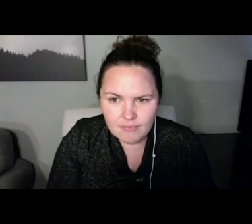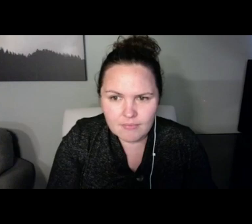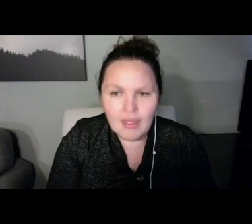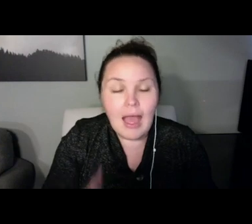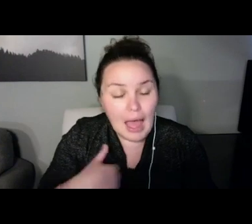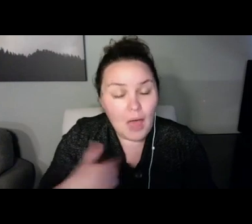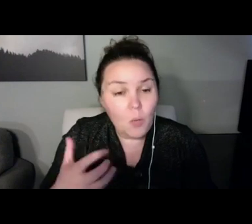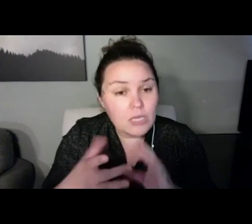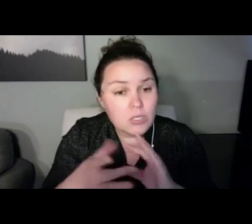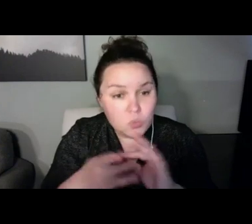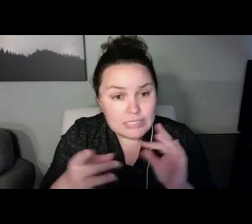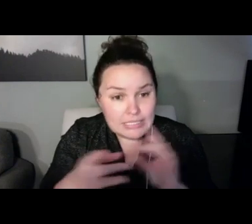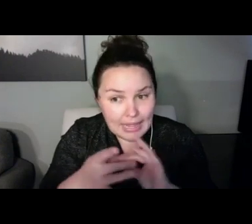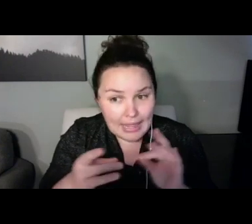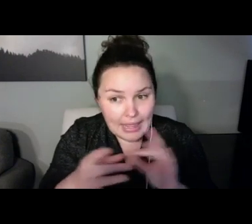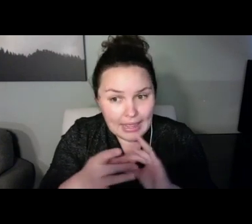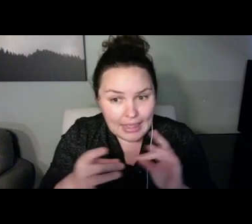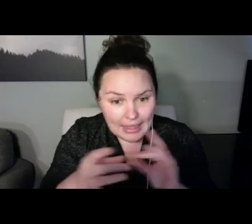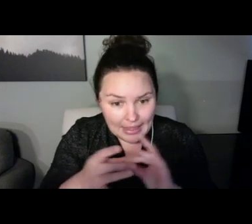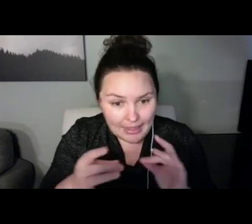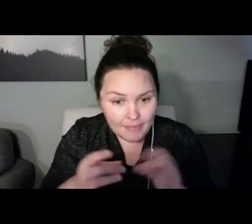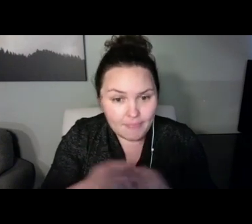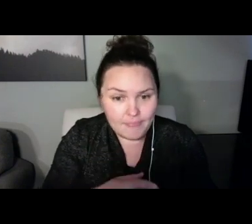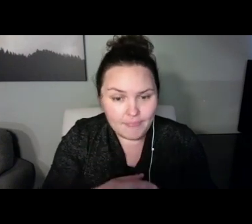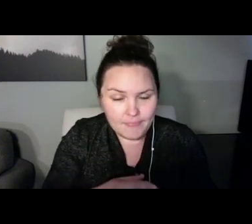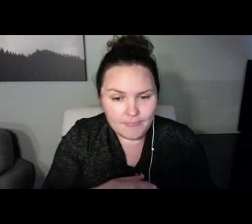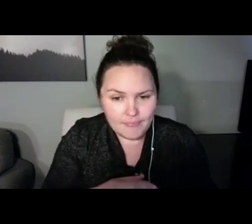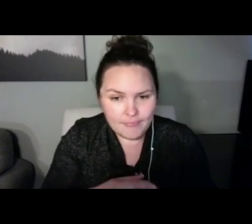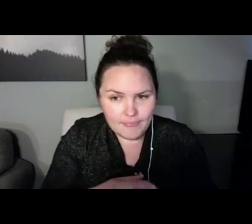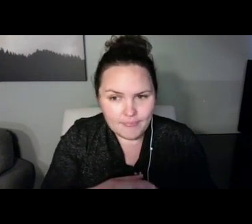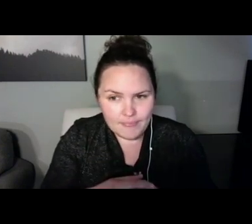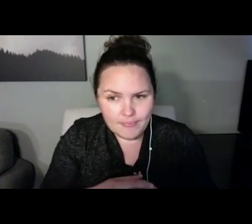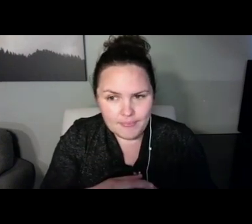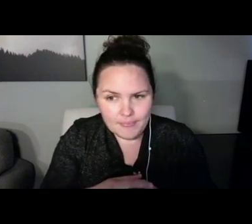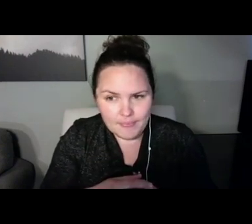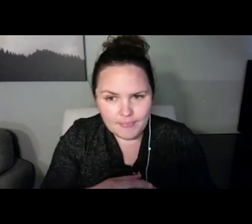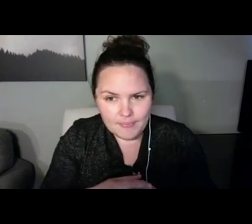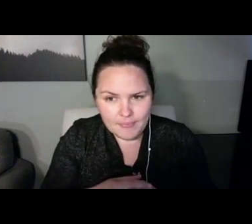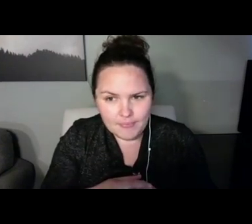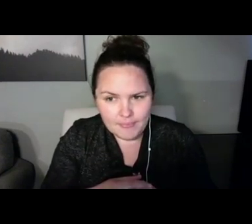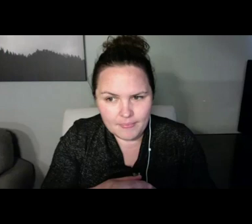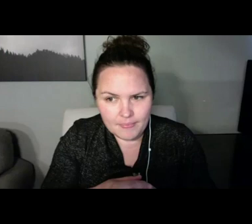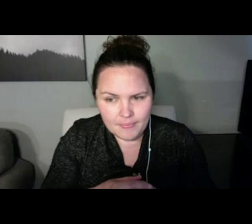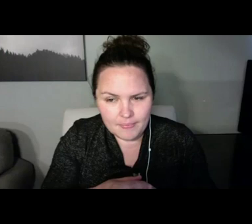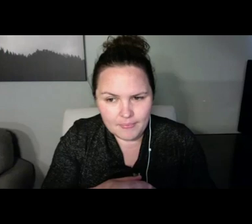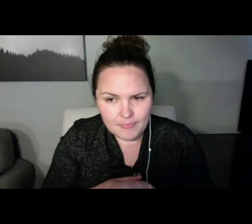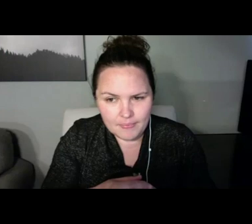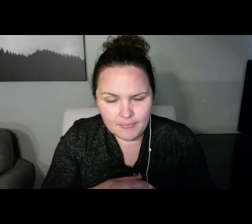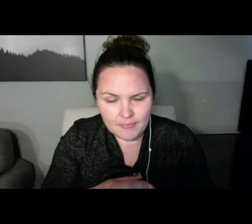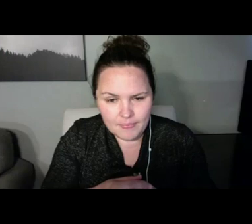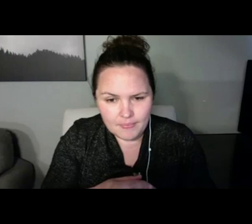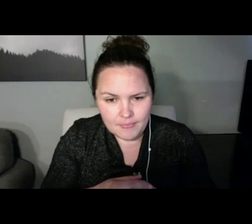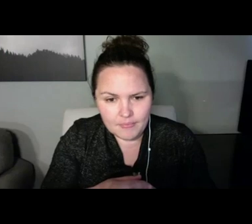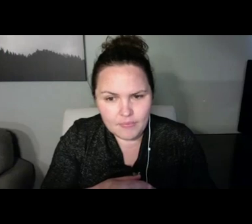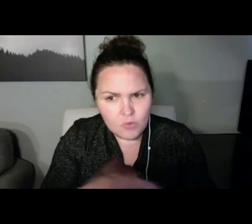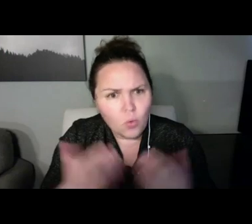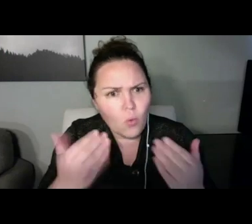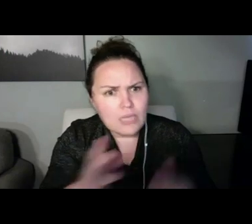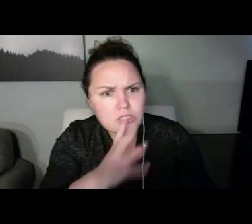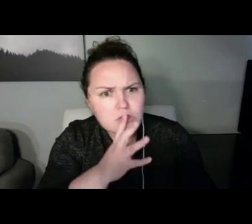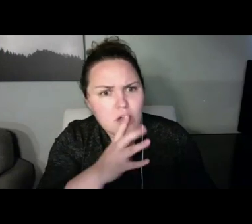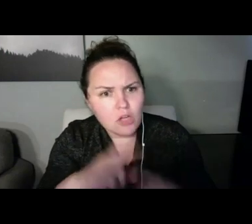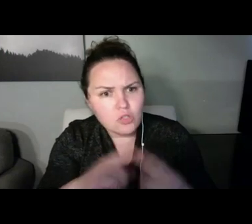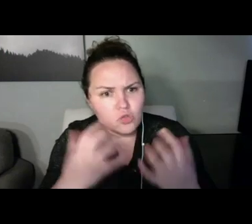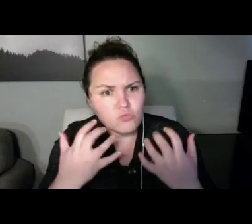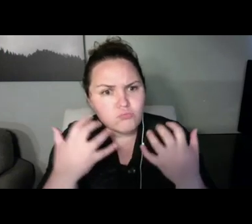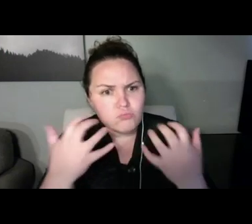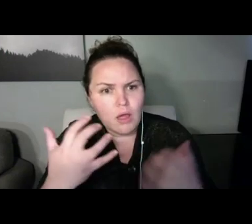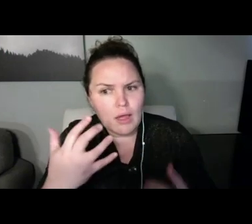Eme’s mom: Right.But? You're talking to everybody on camera. >> Eme: Oh, dang it.